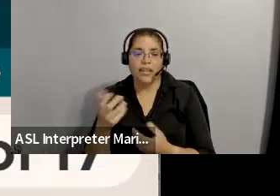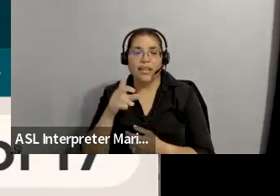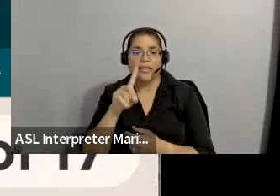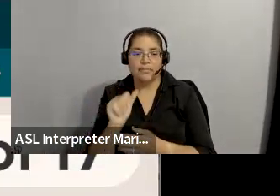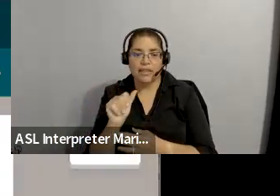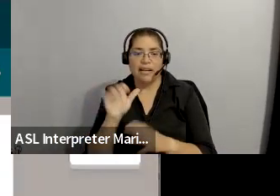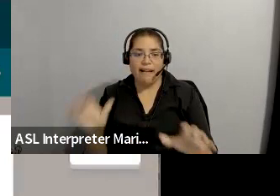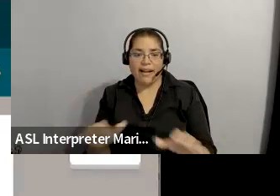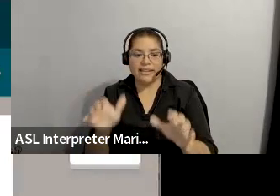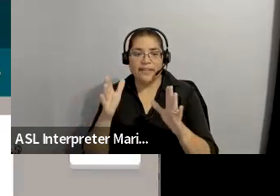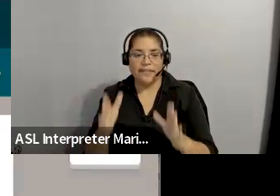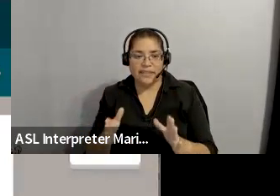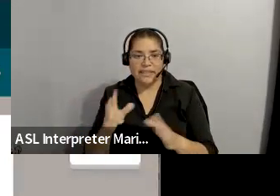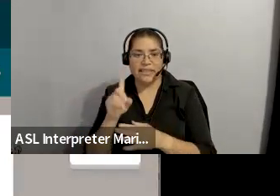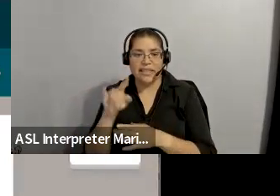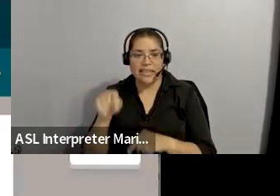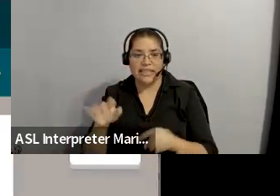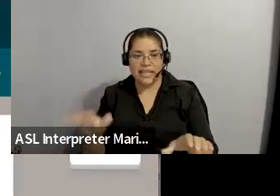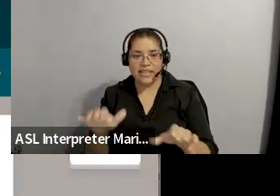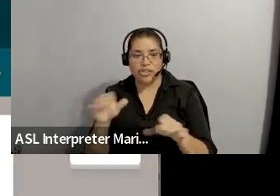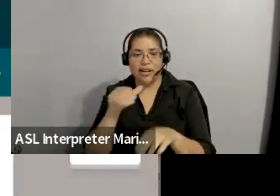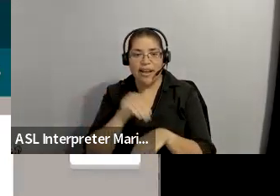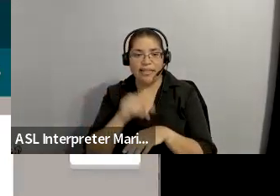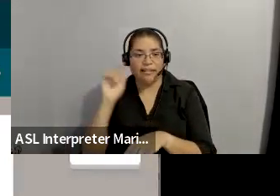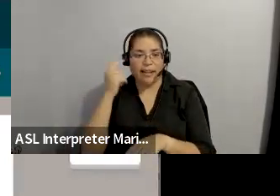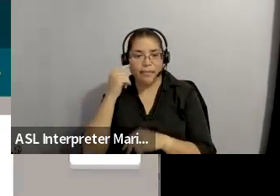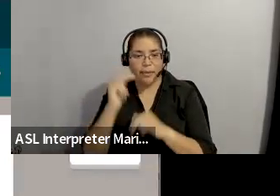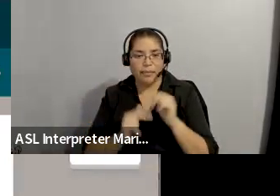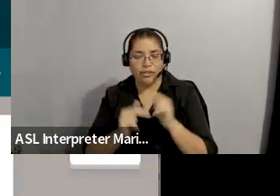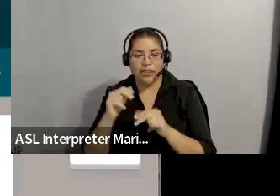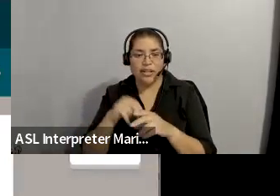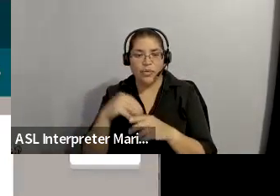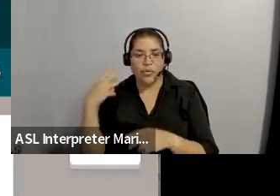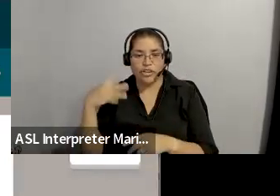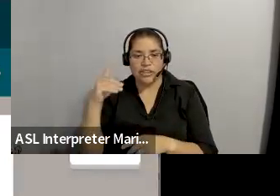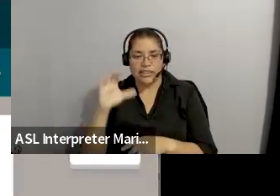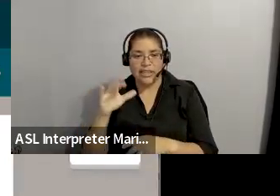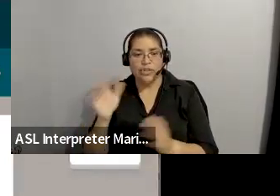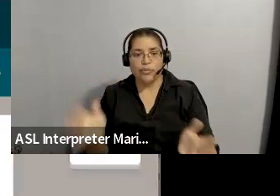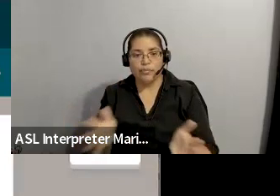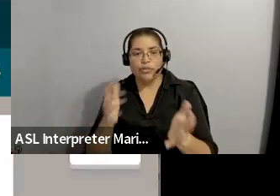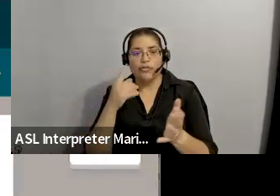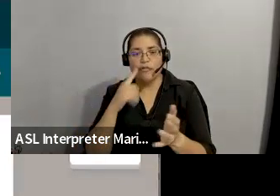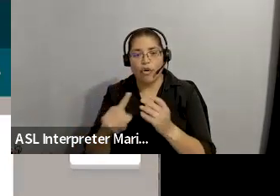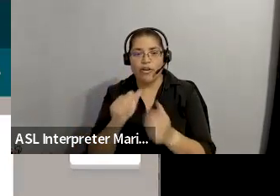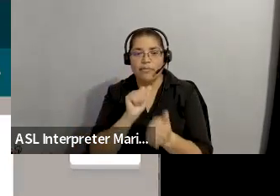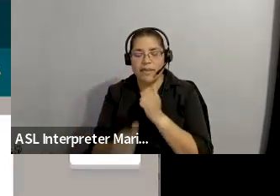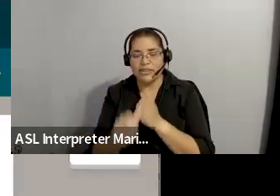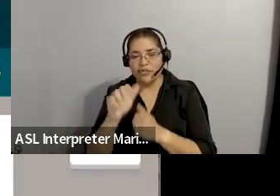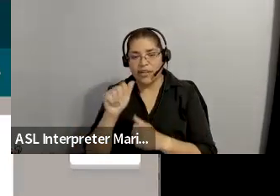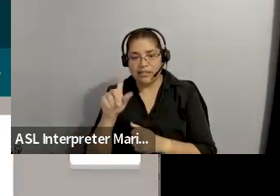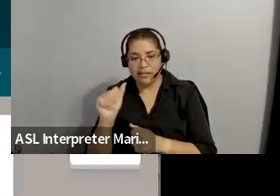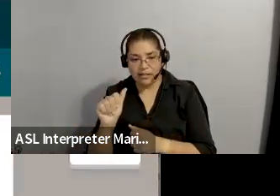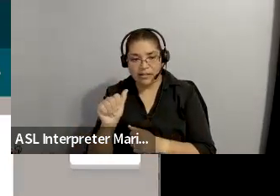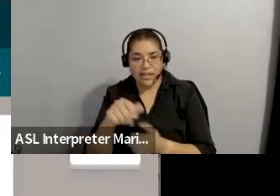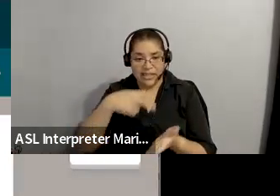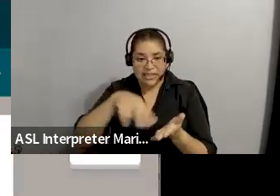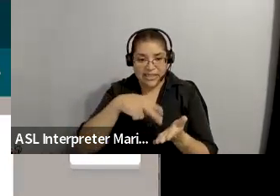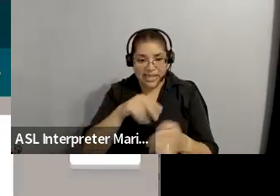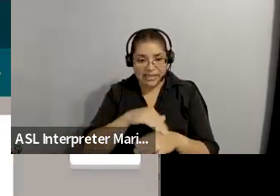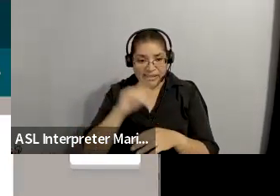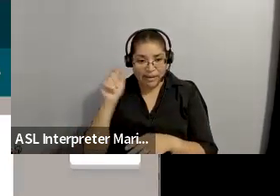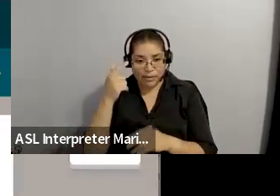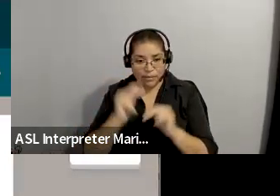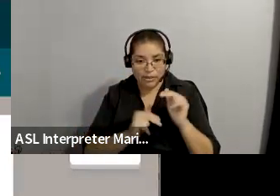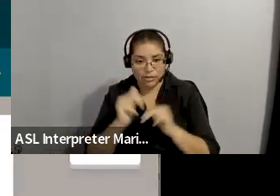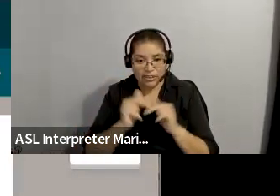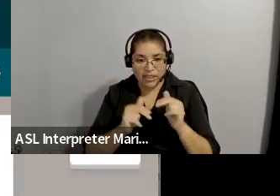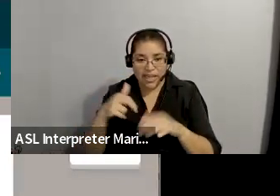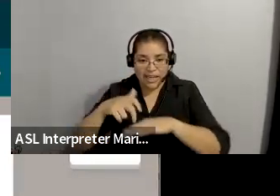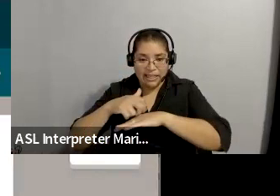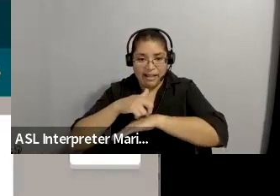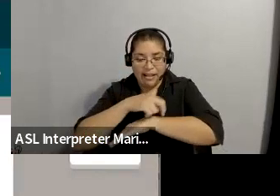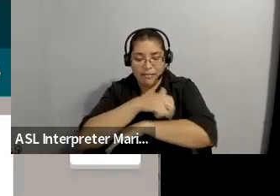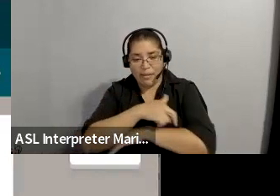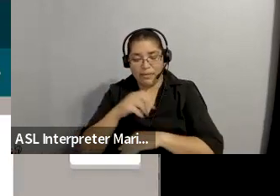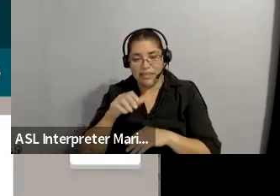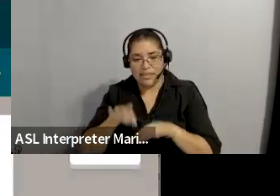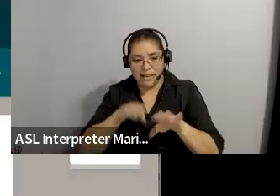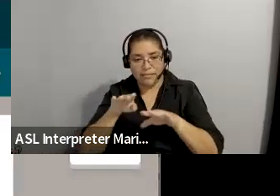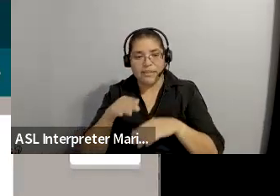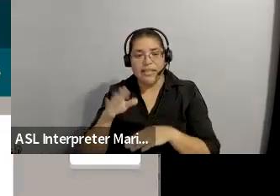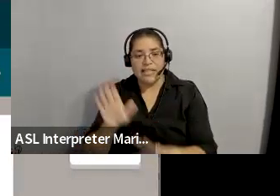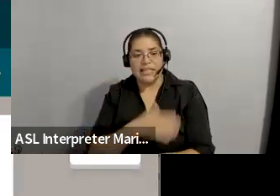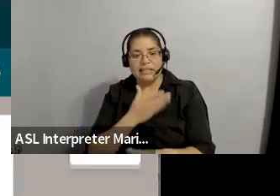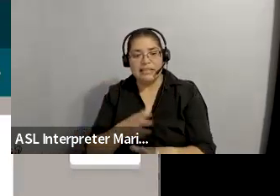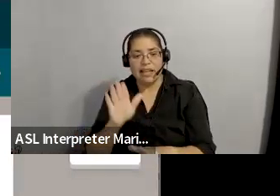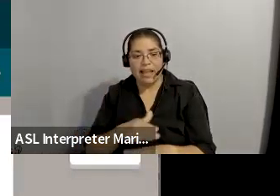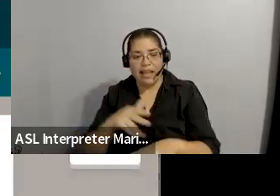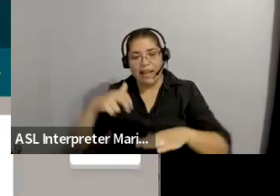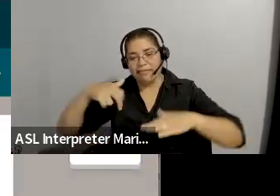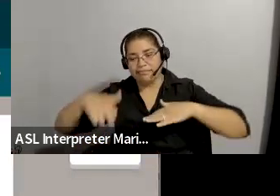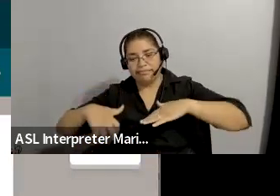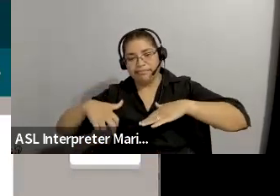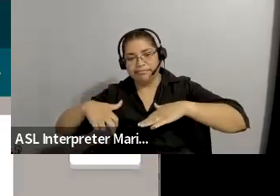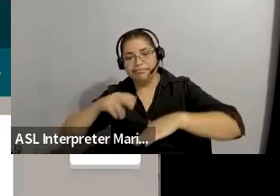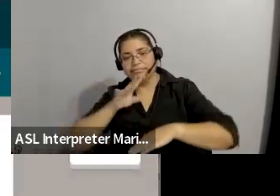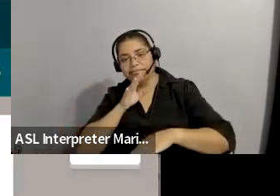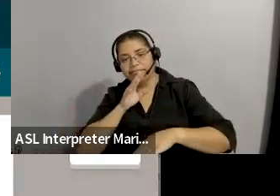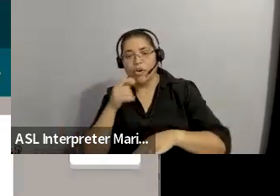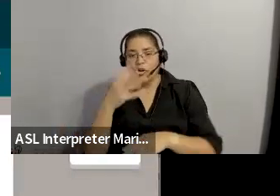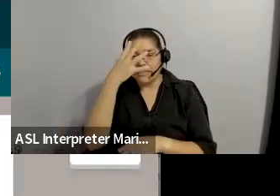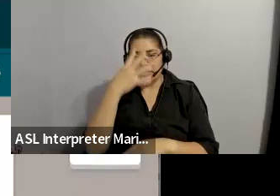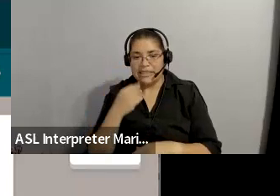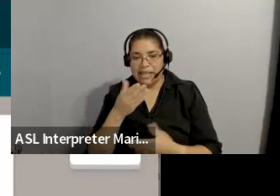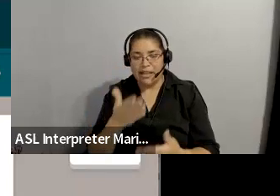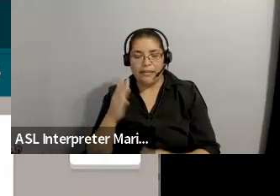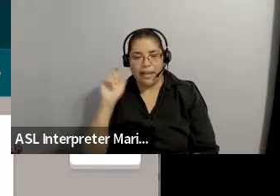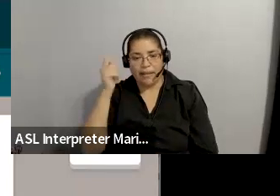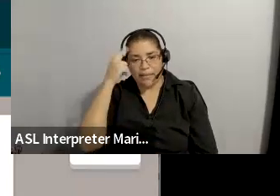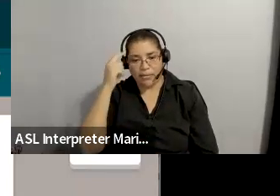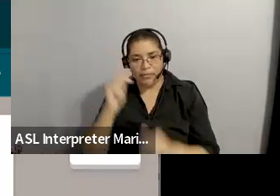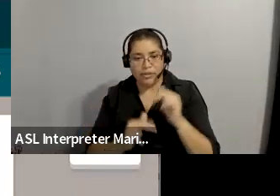: Anna, can you read this question?